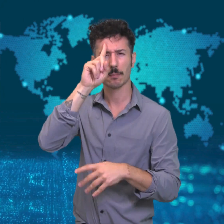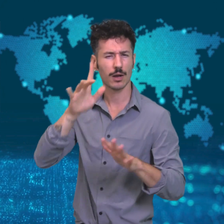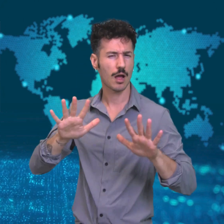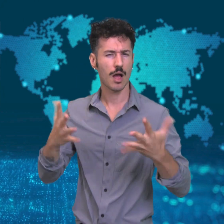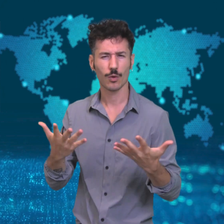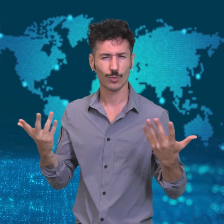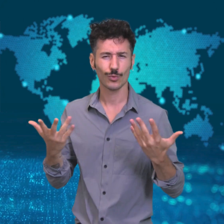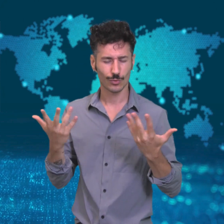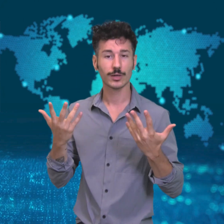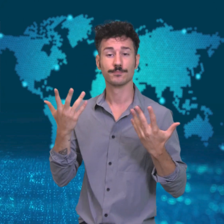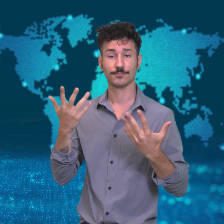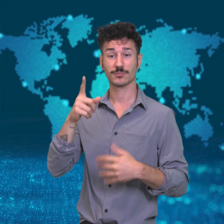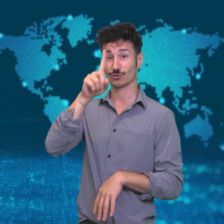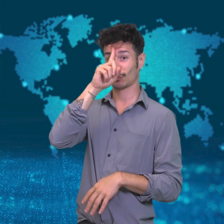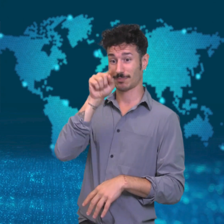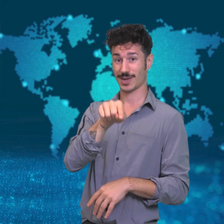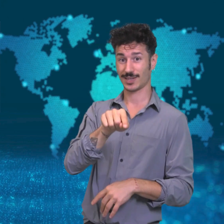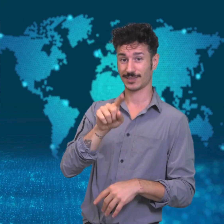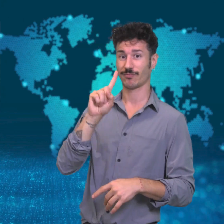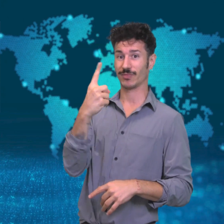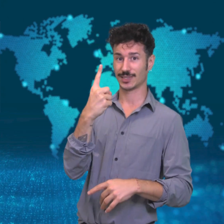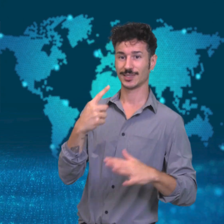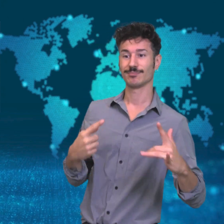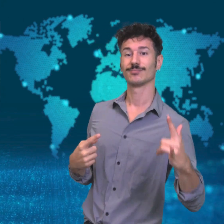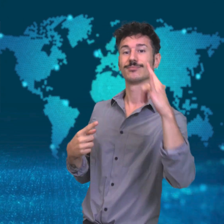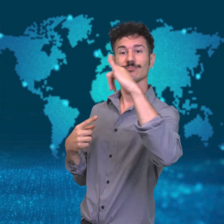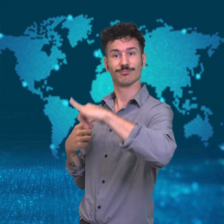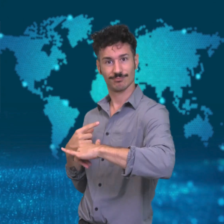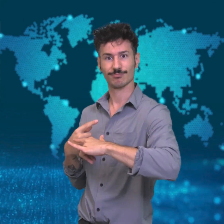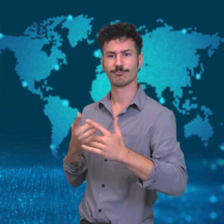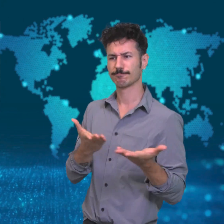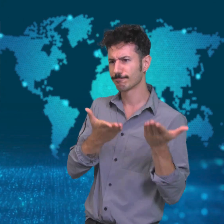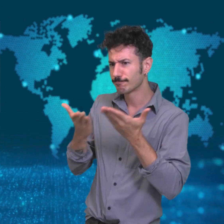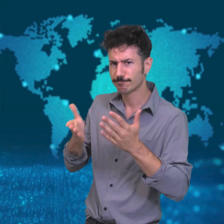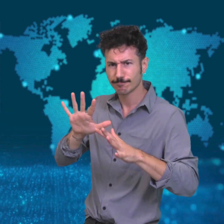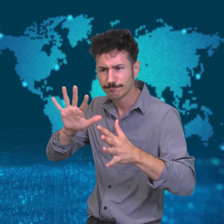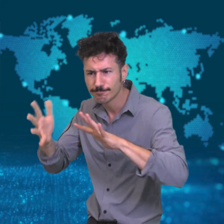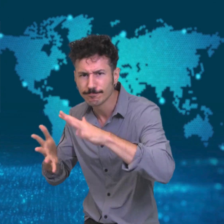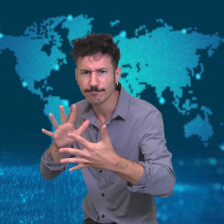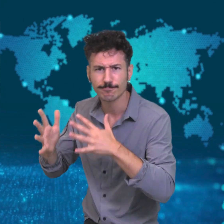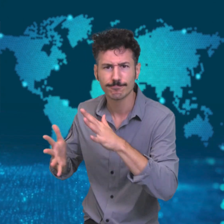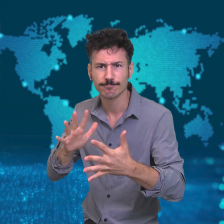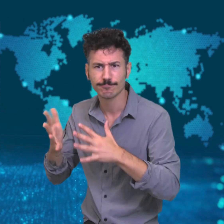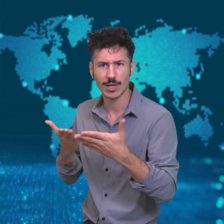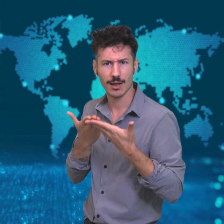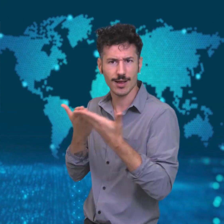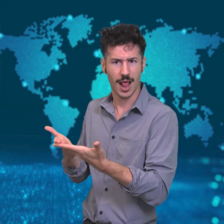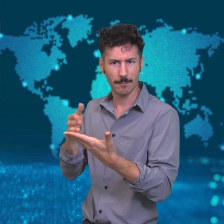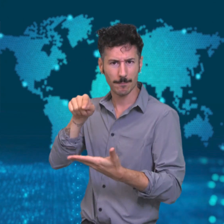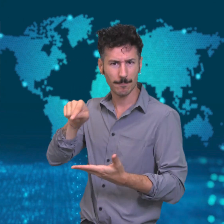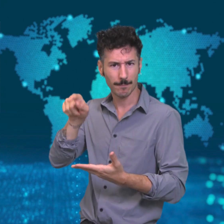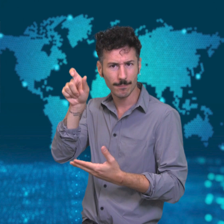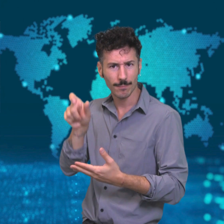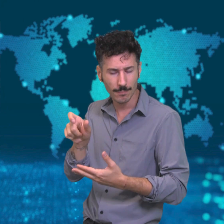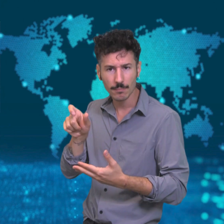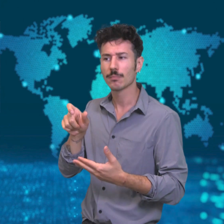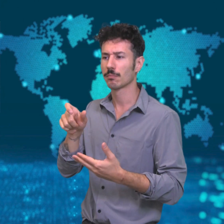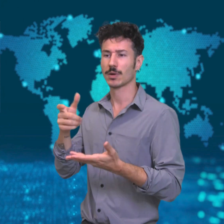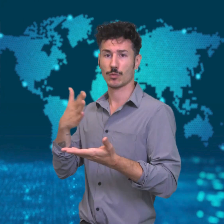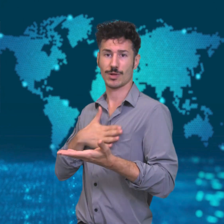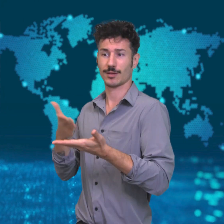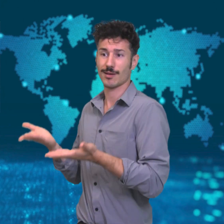Reportedly, when the German specialists arrived with equipment to treat him,